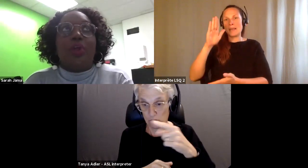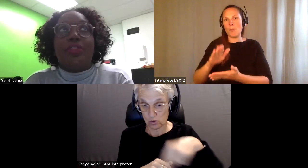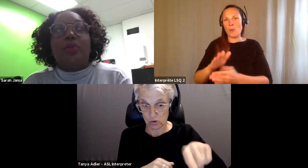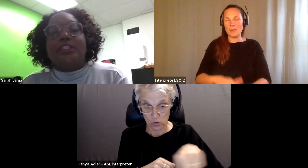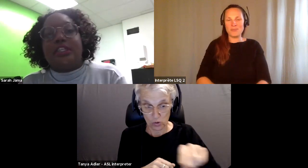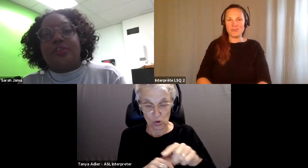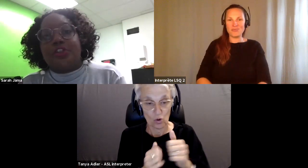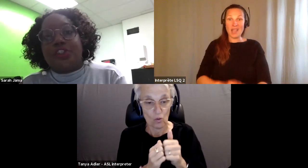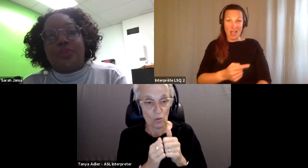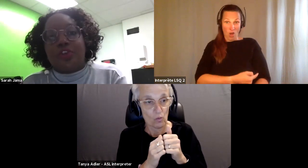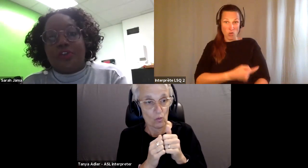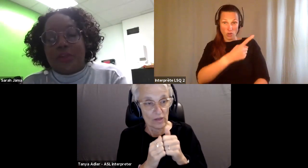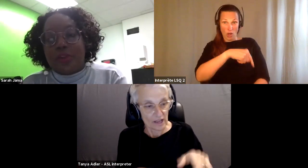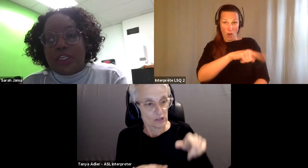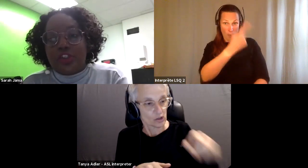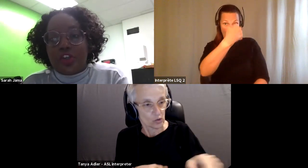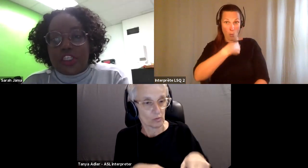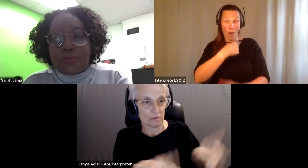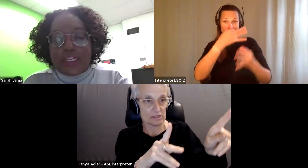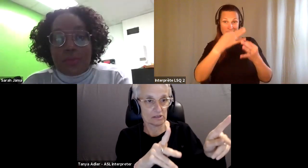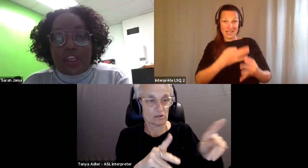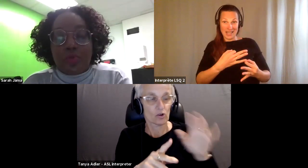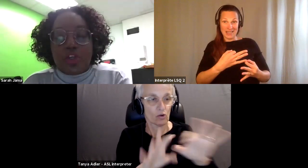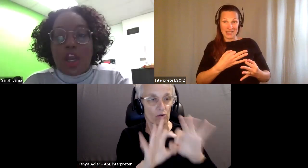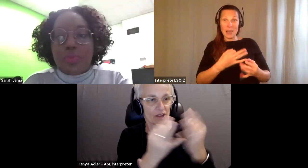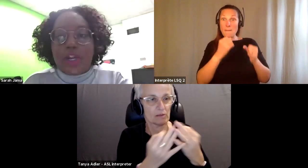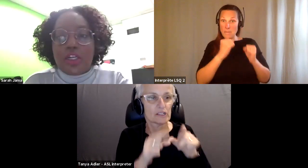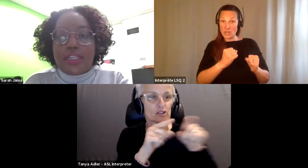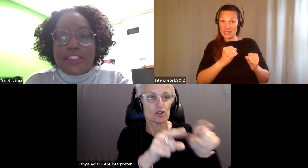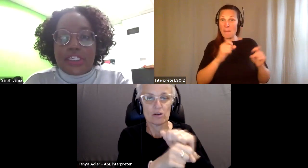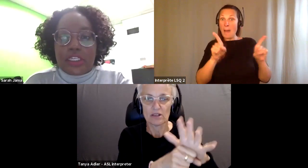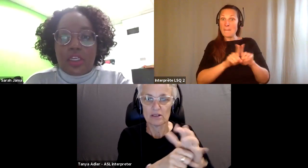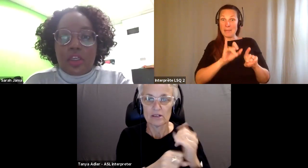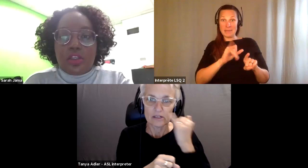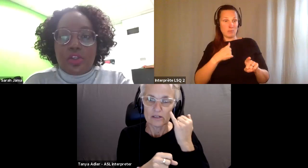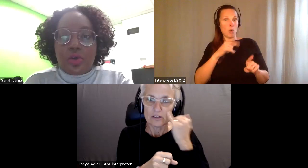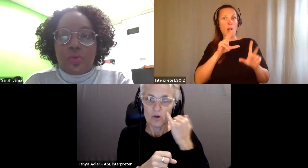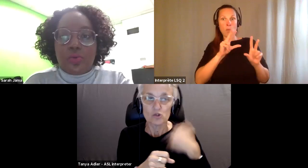Sarah Jama: Without consent of yourself or your family during this pandemic if we're not prioritizing you know.